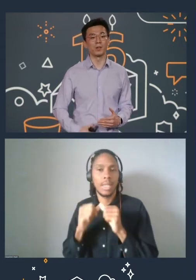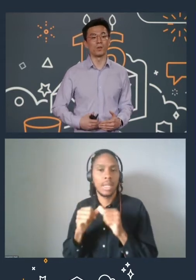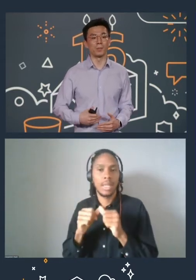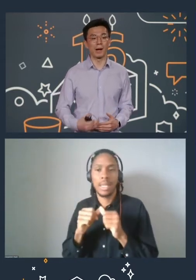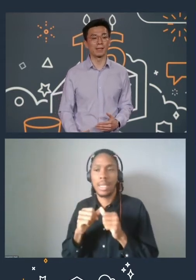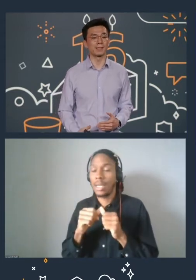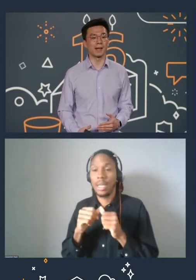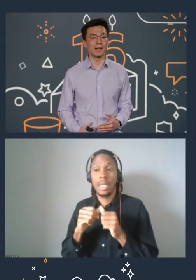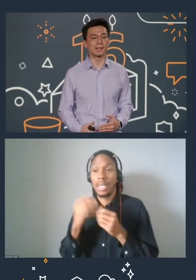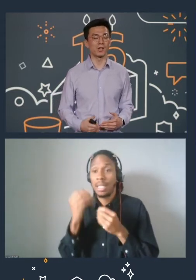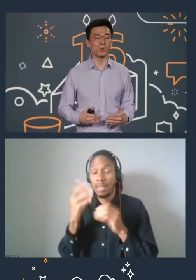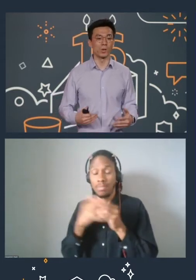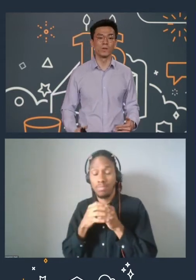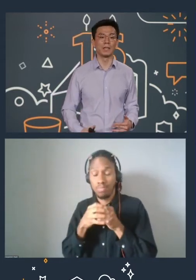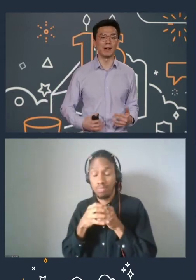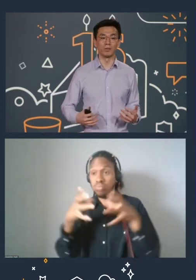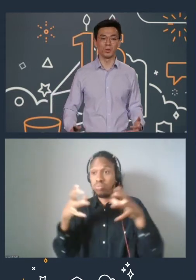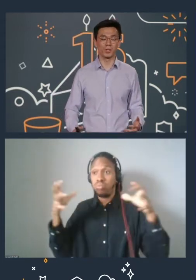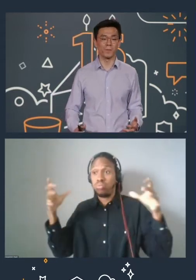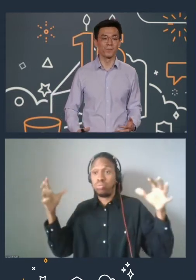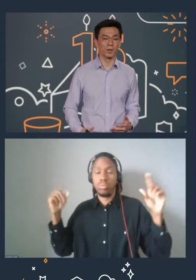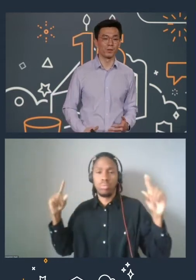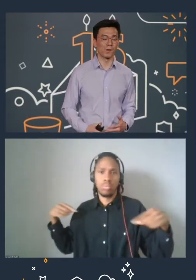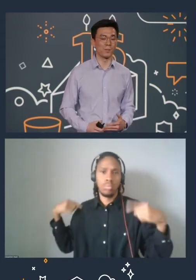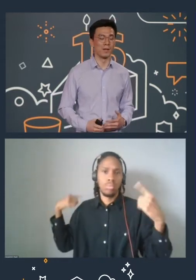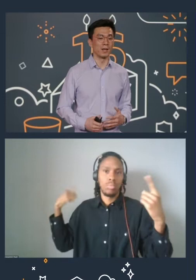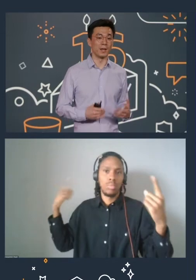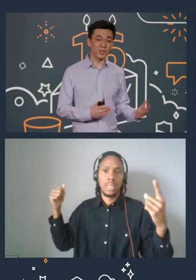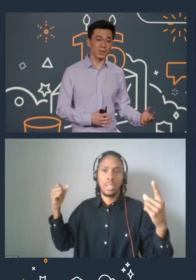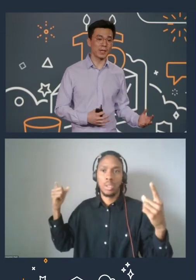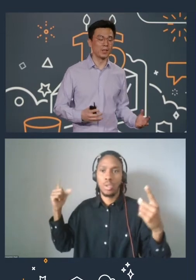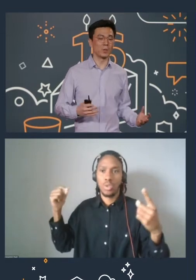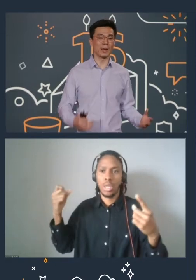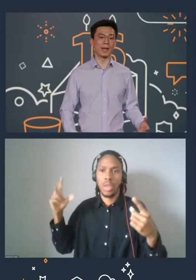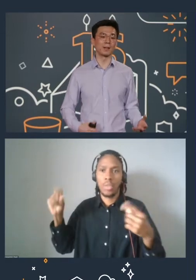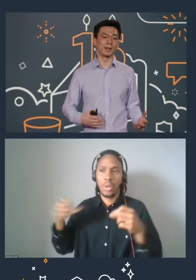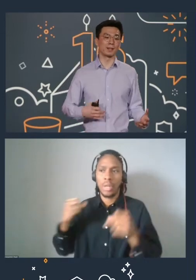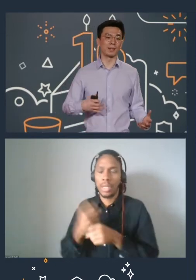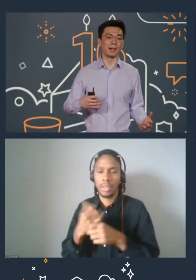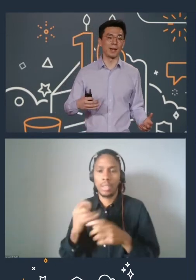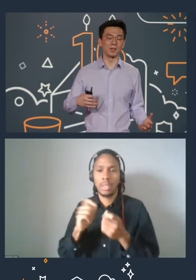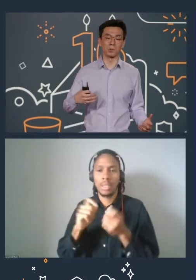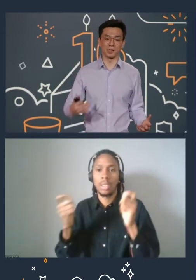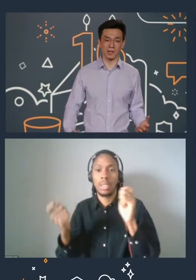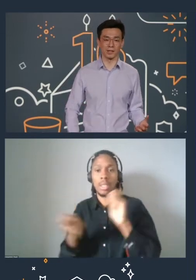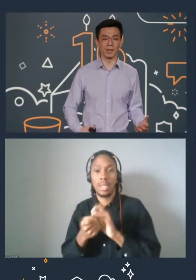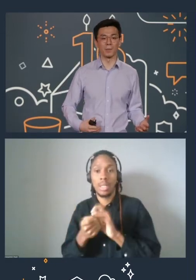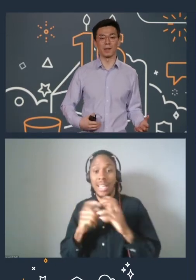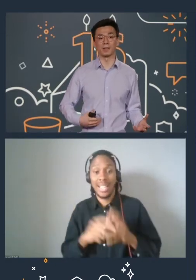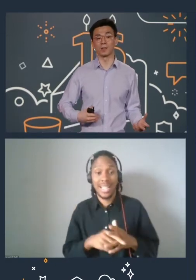over the past decades that drove the evolution from initially doing analytics against production databases,